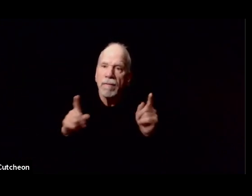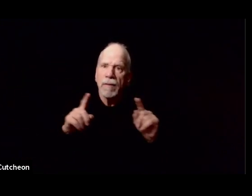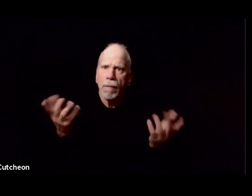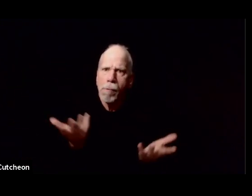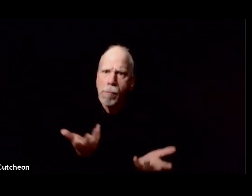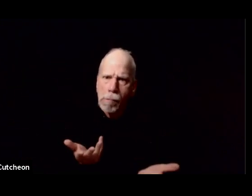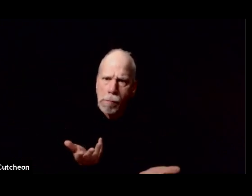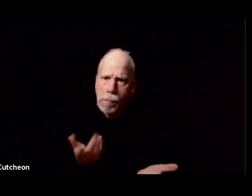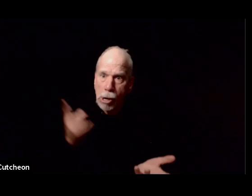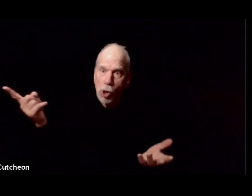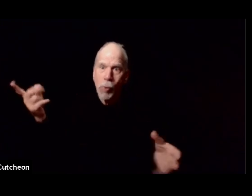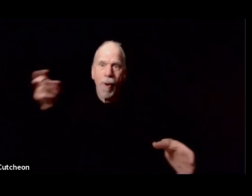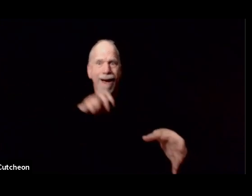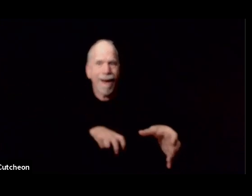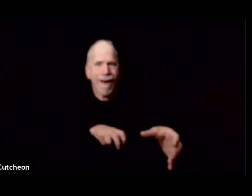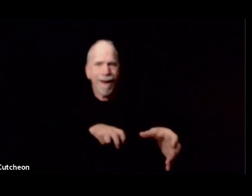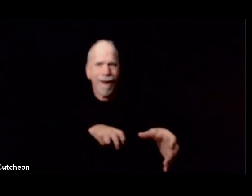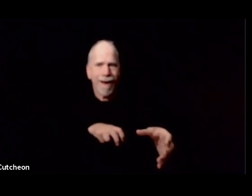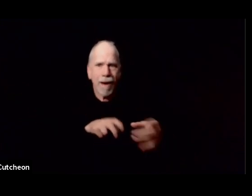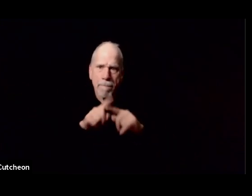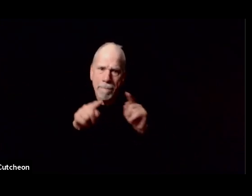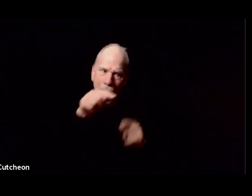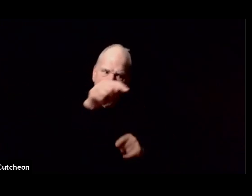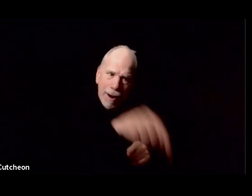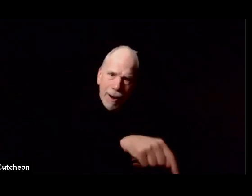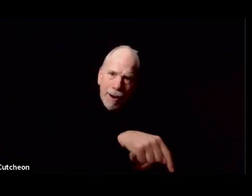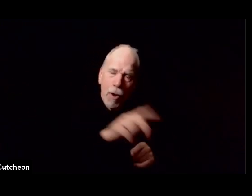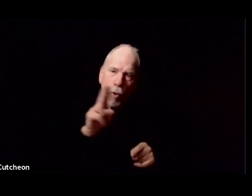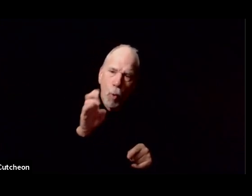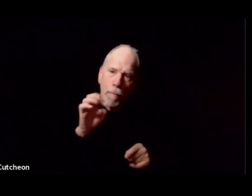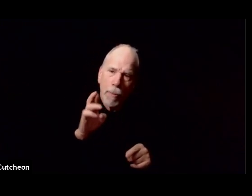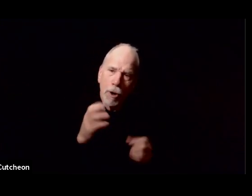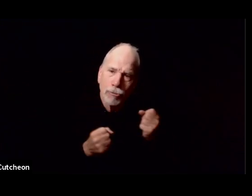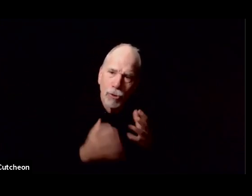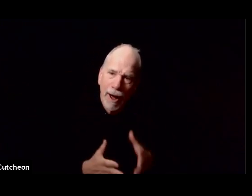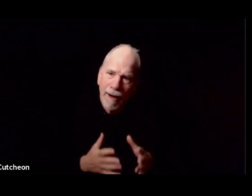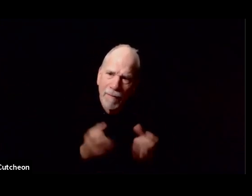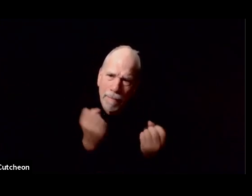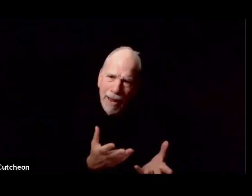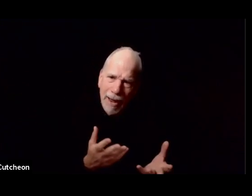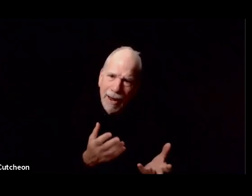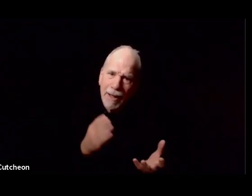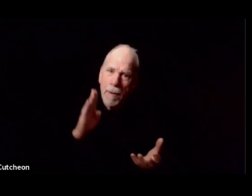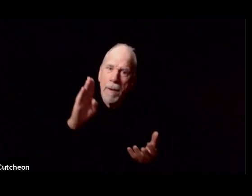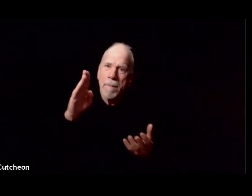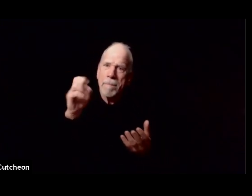So the planes themselves I think there's been some significant progress made by a number